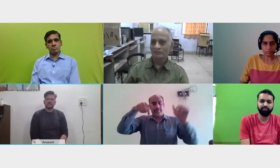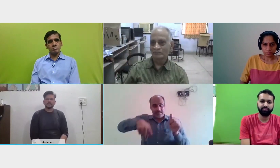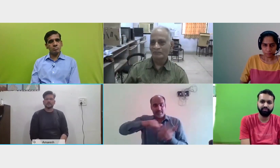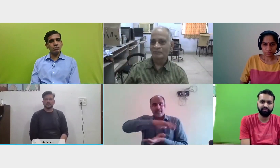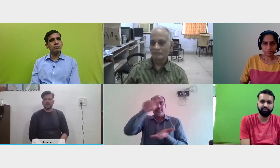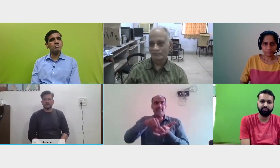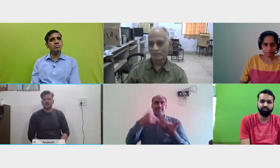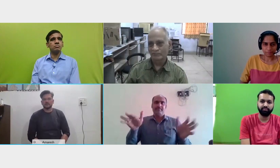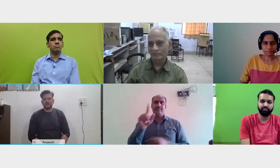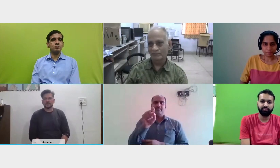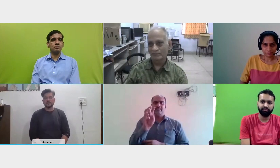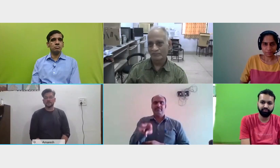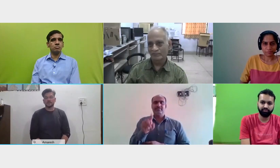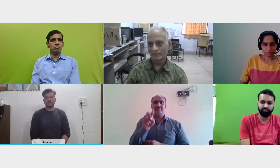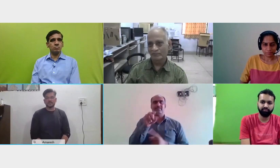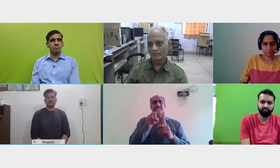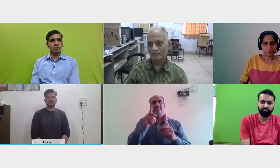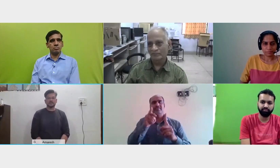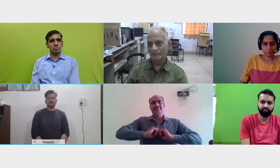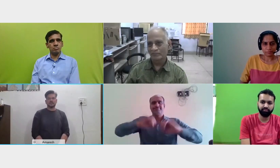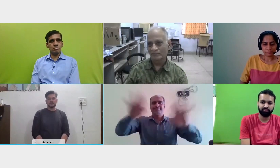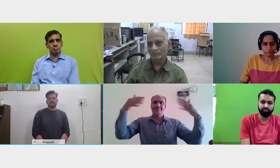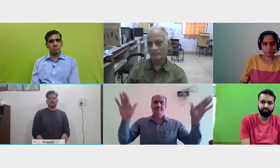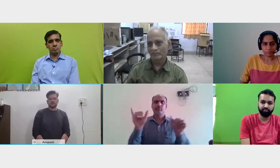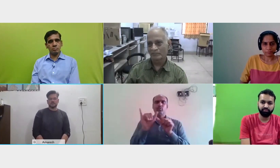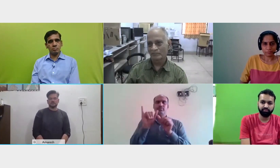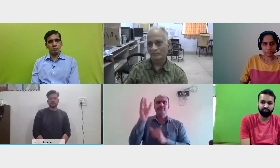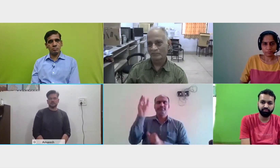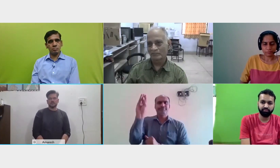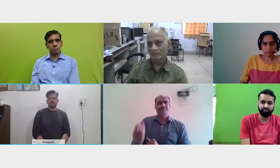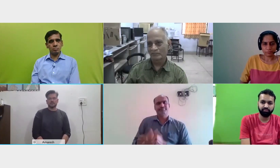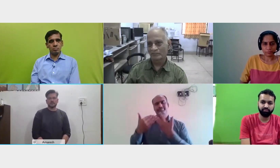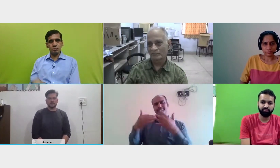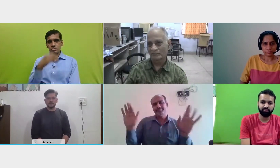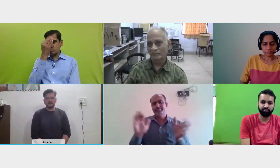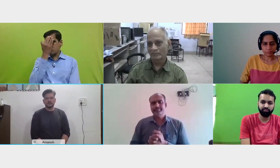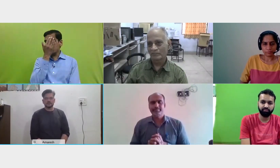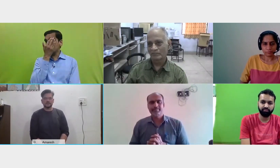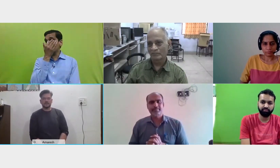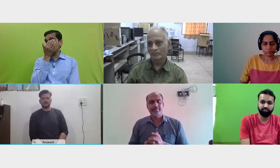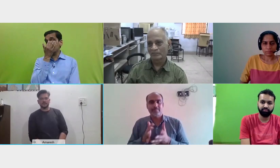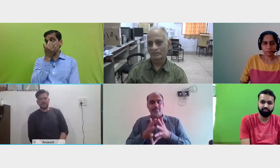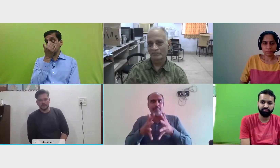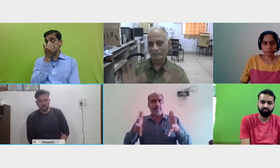finally now have ten thousand signs which has been published so it is there in the site